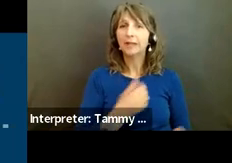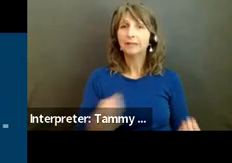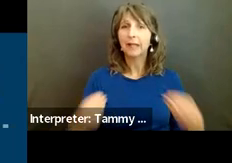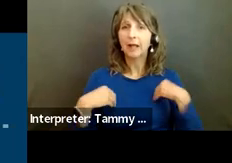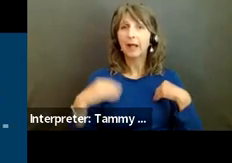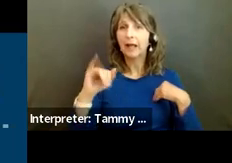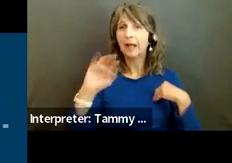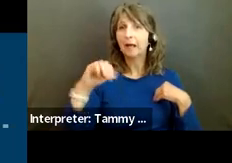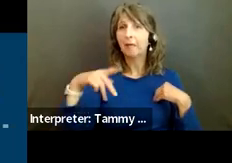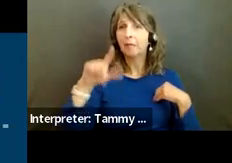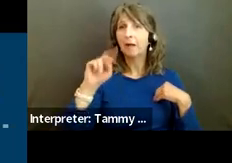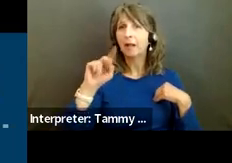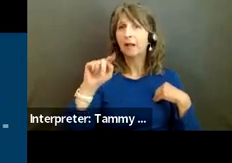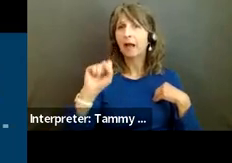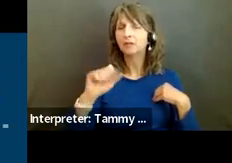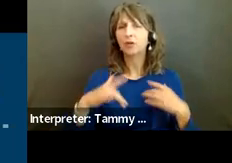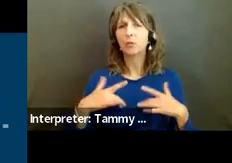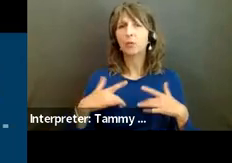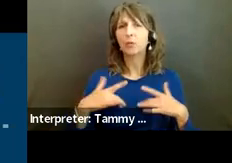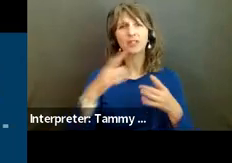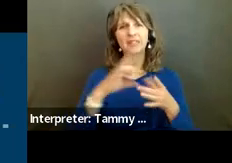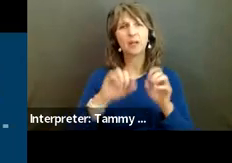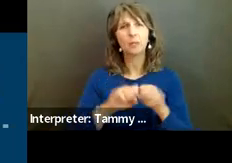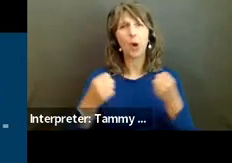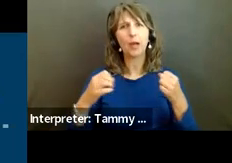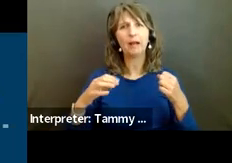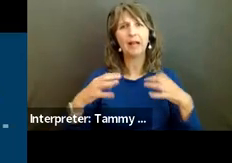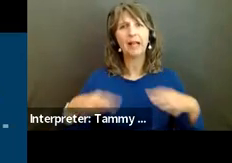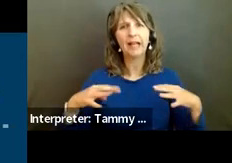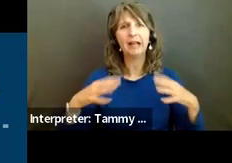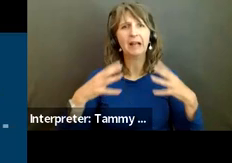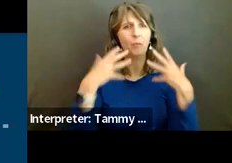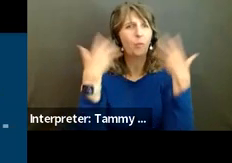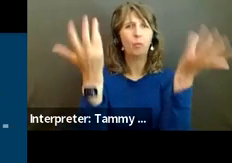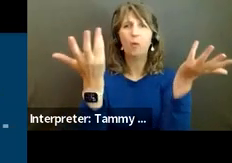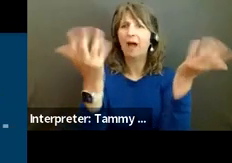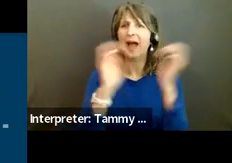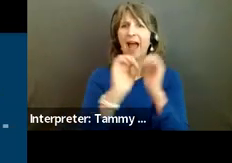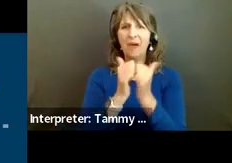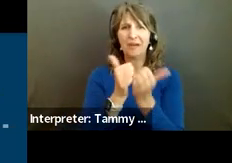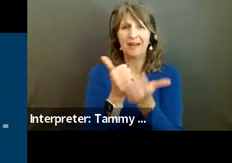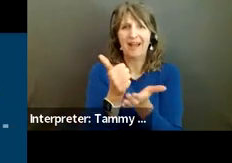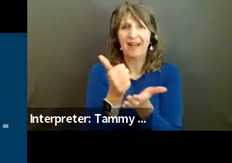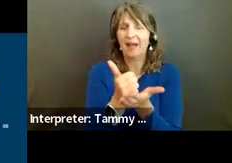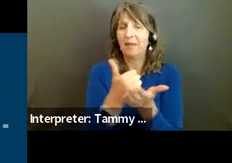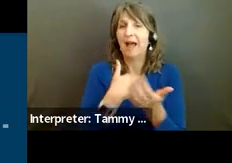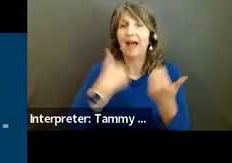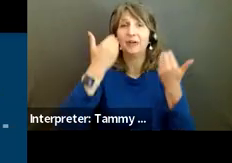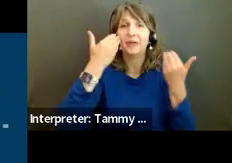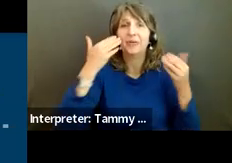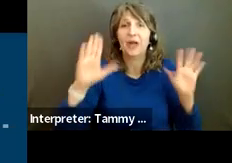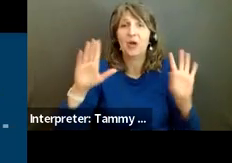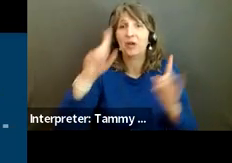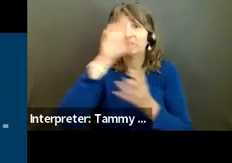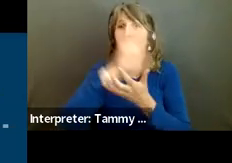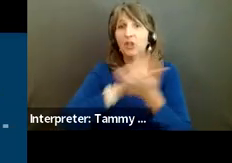How can I help? I'm so I'm so confused. So there's no way to know if I can.